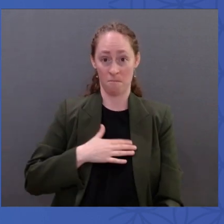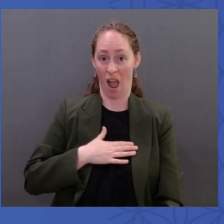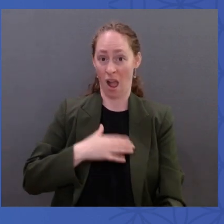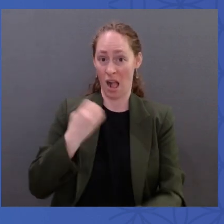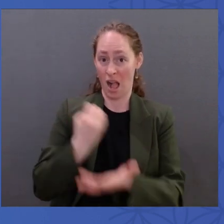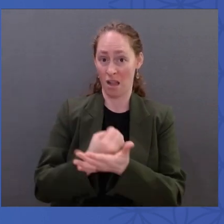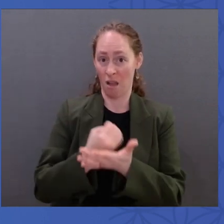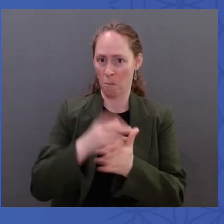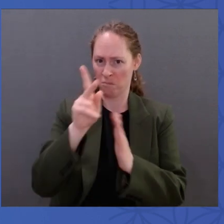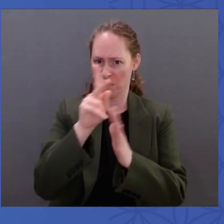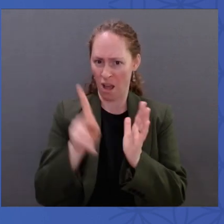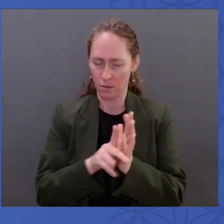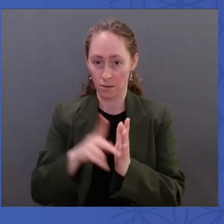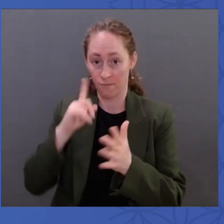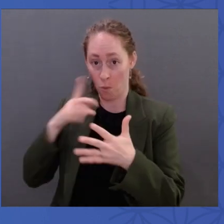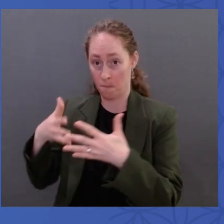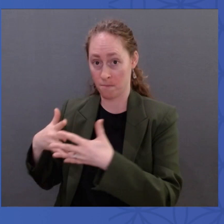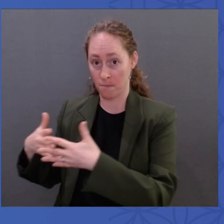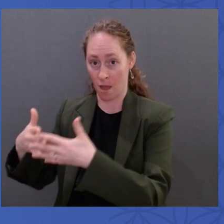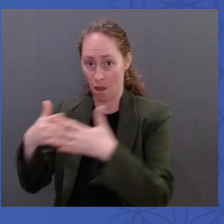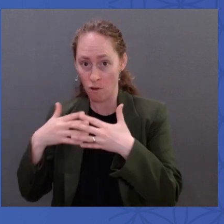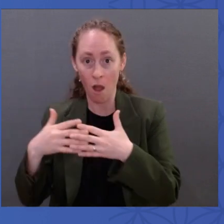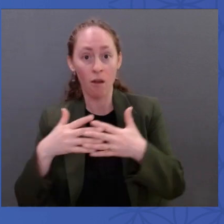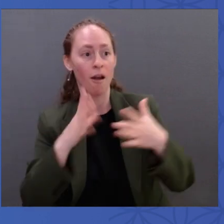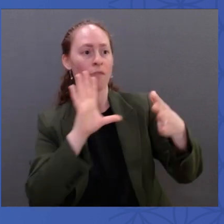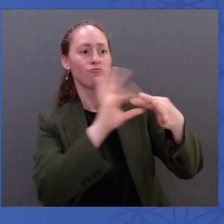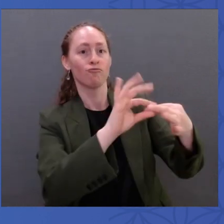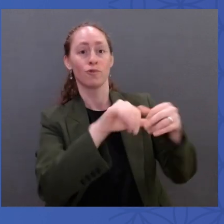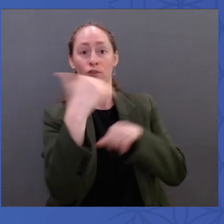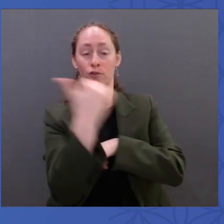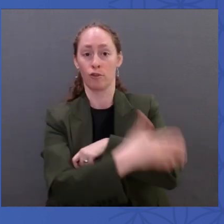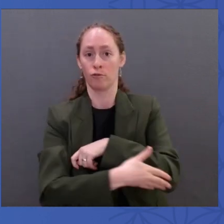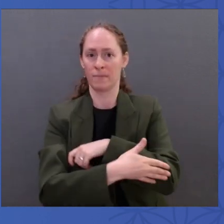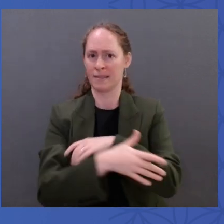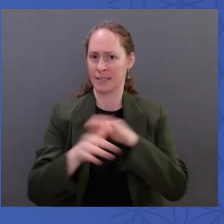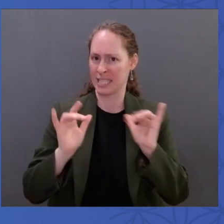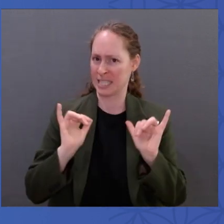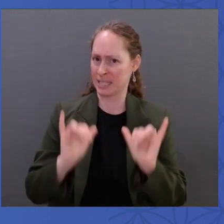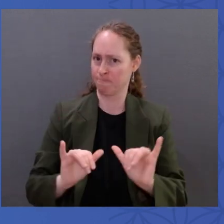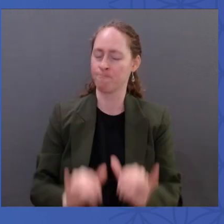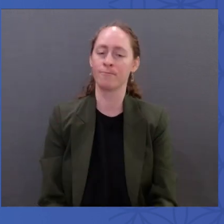And that's what this framework is about as well. So, starting today with 13 economies --